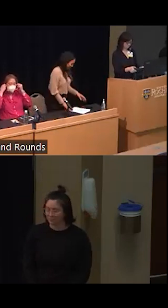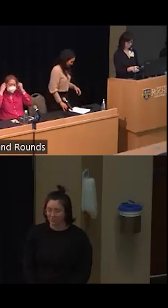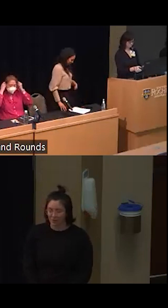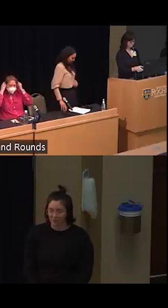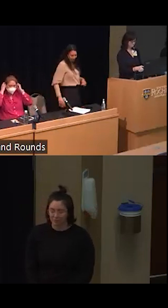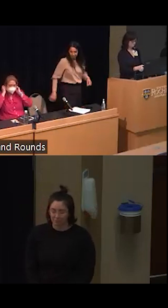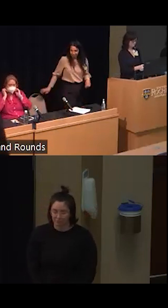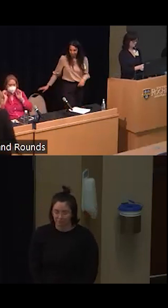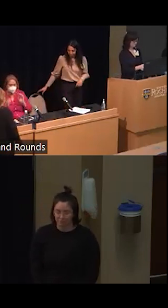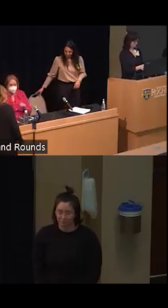foreign